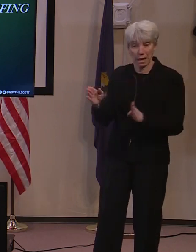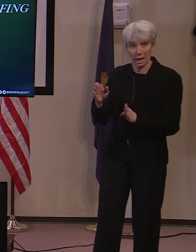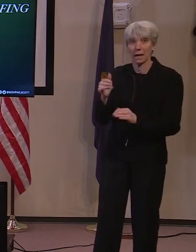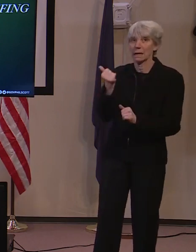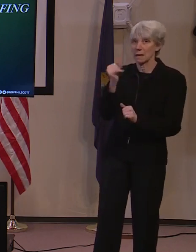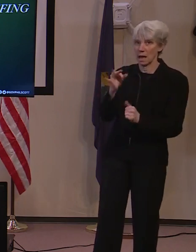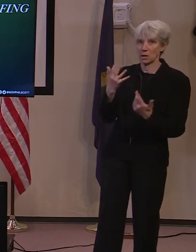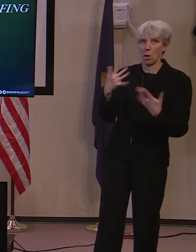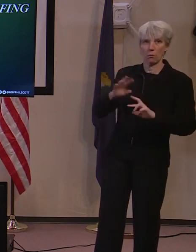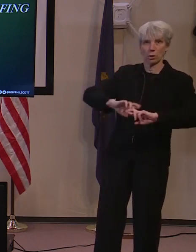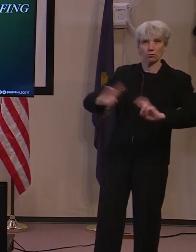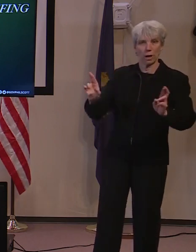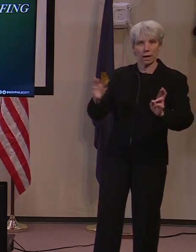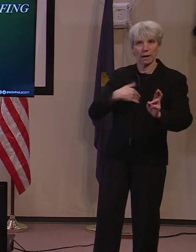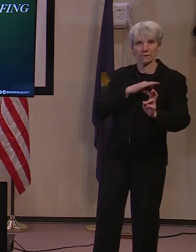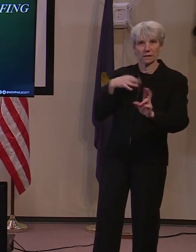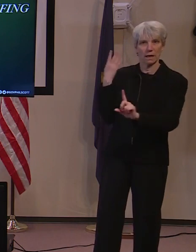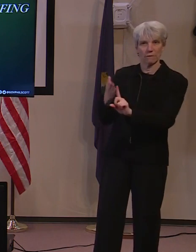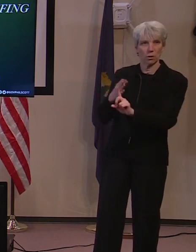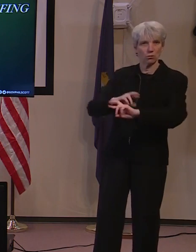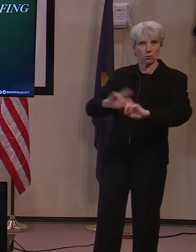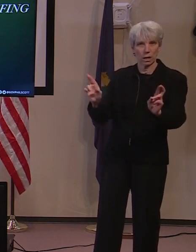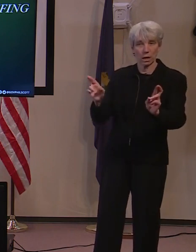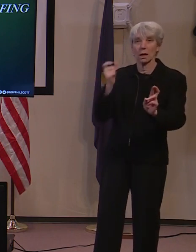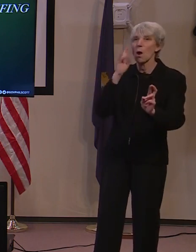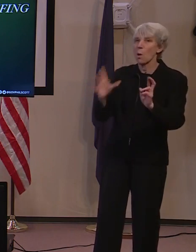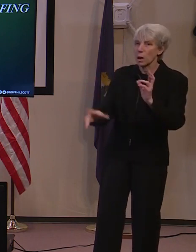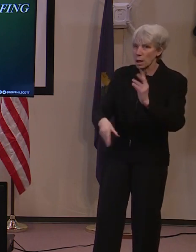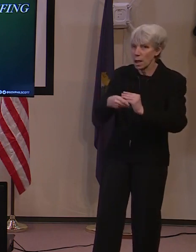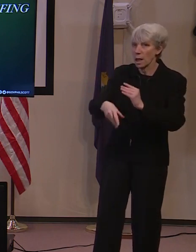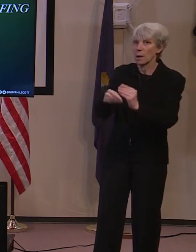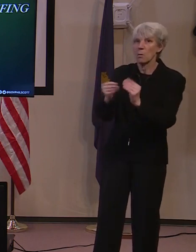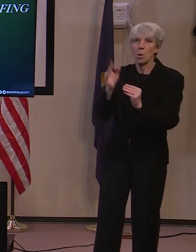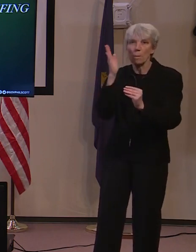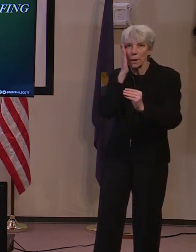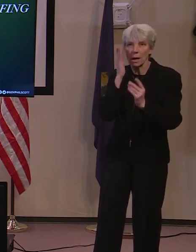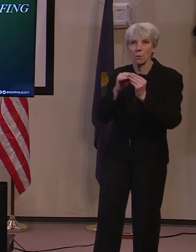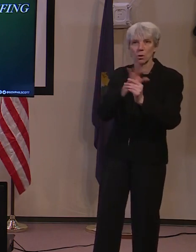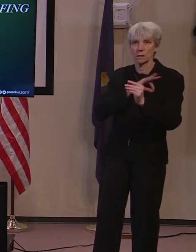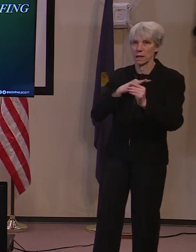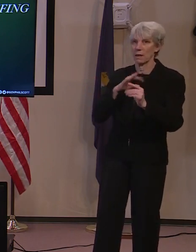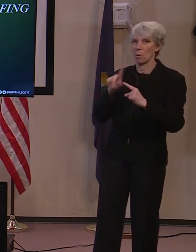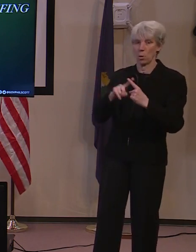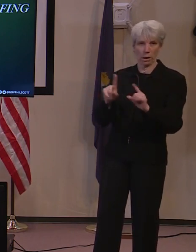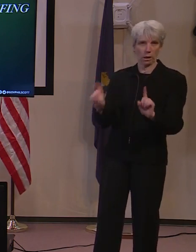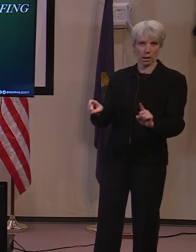the ability to add more beds as needed in terms of I C U beds. The UVM Medical